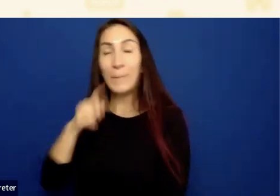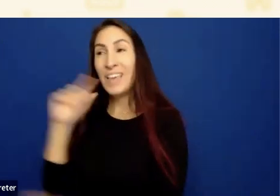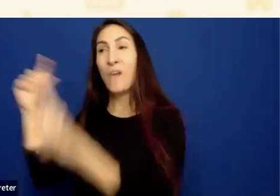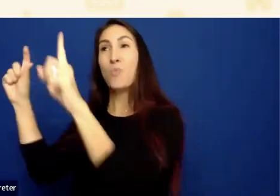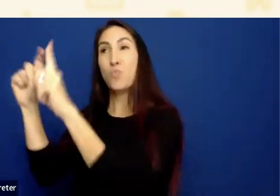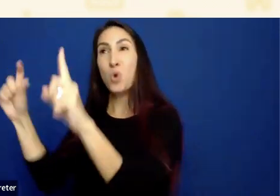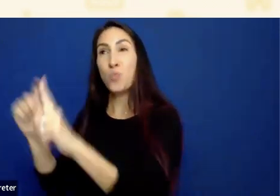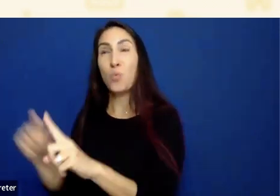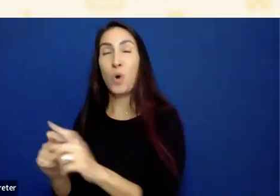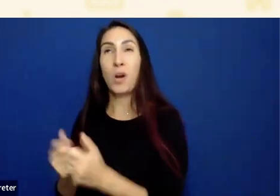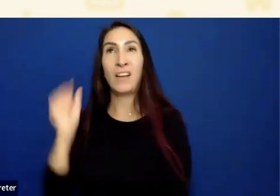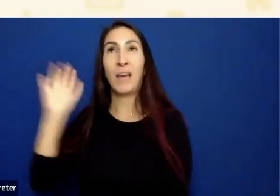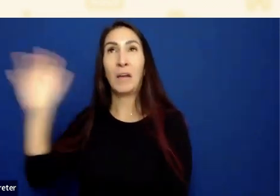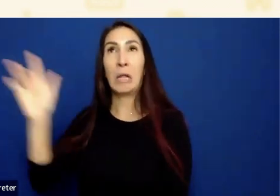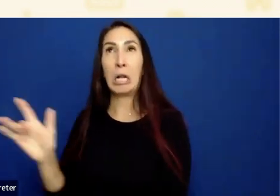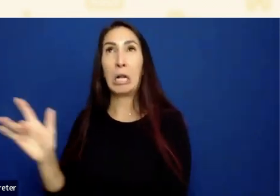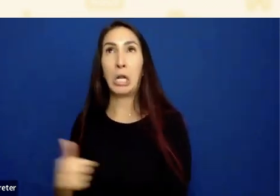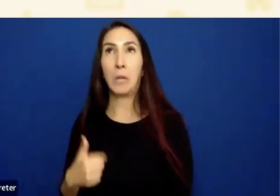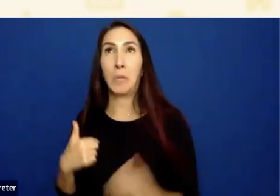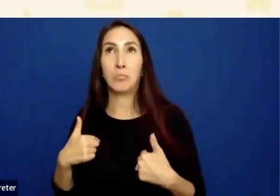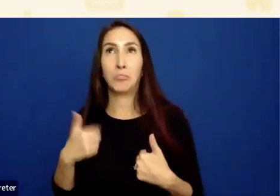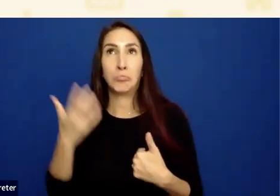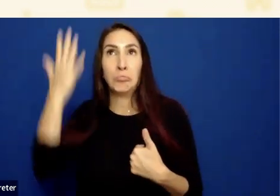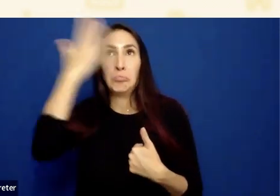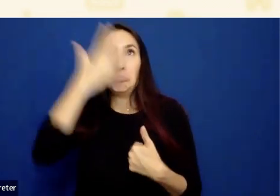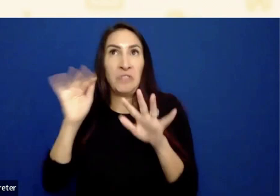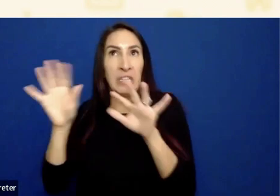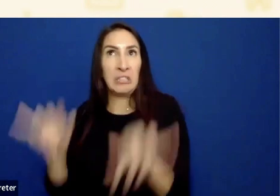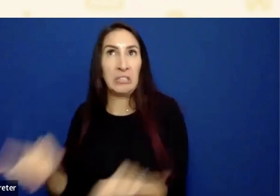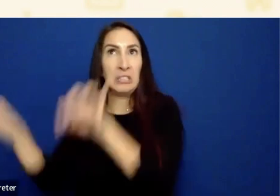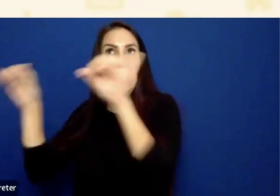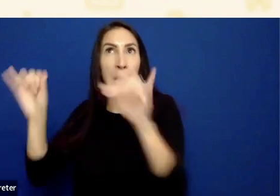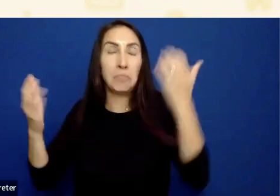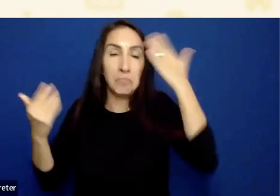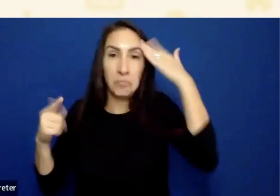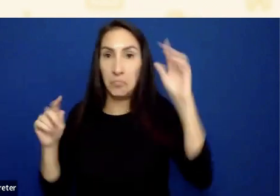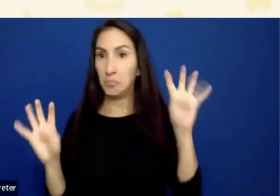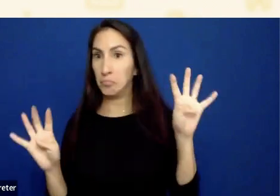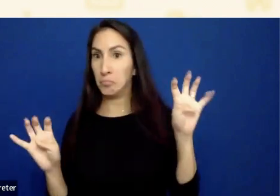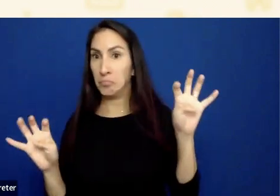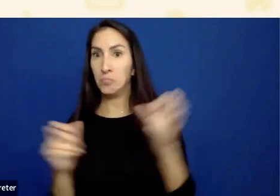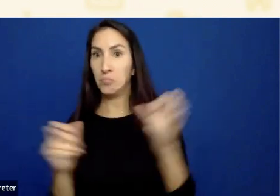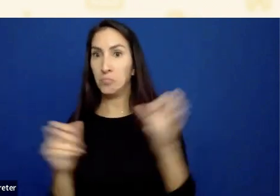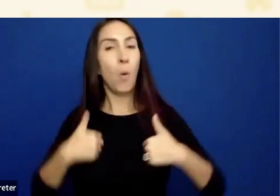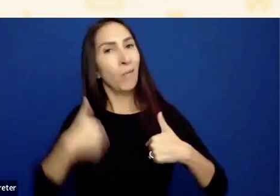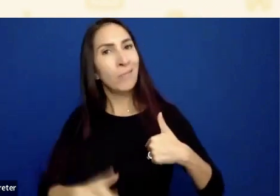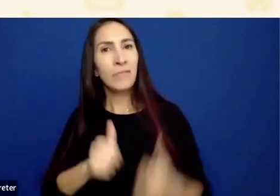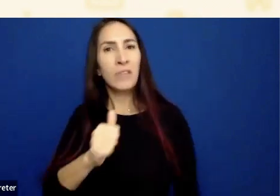So even though I'm blind, if I'm going to create a page,